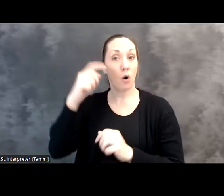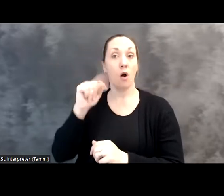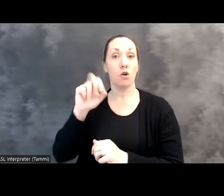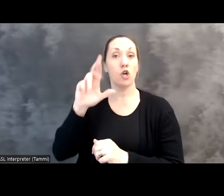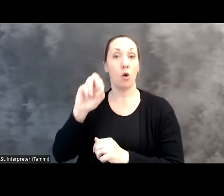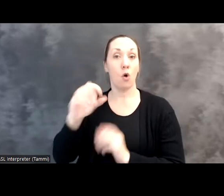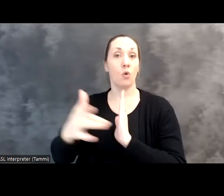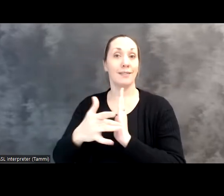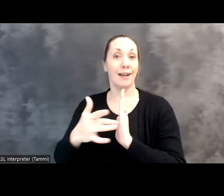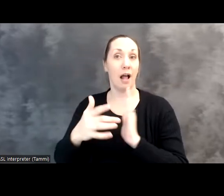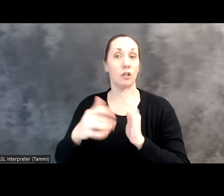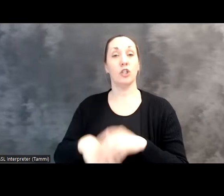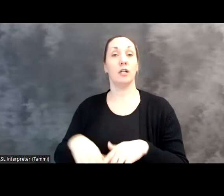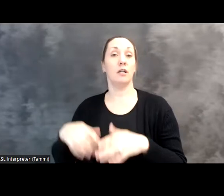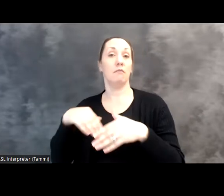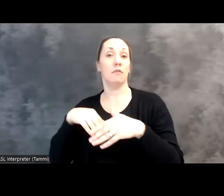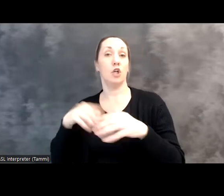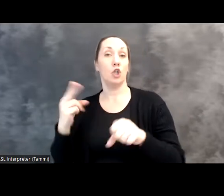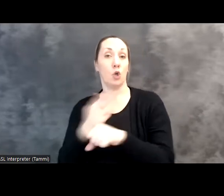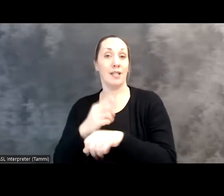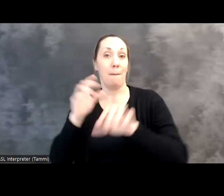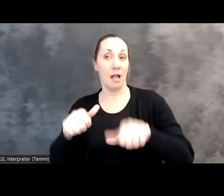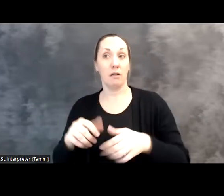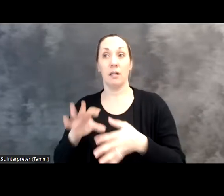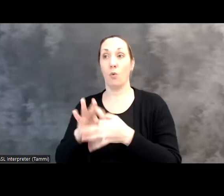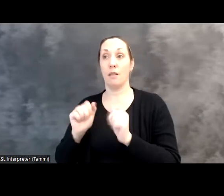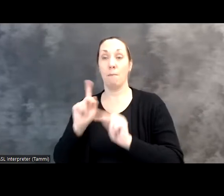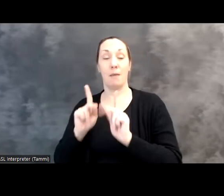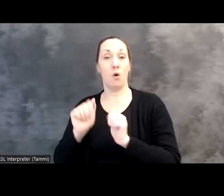webinars that involved topics